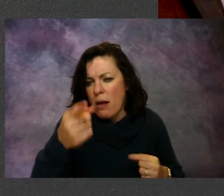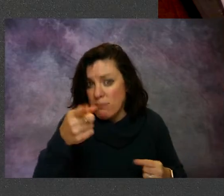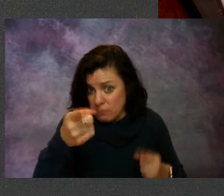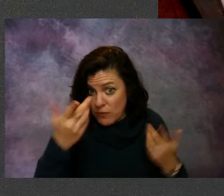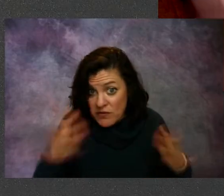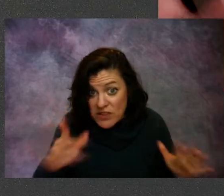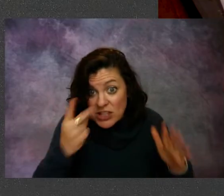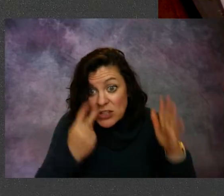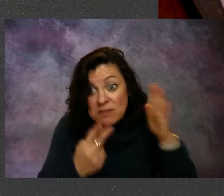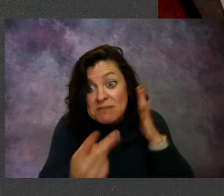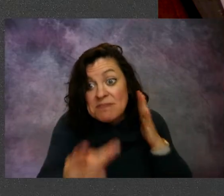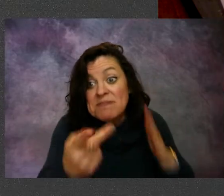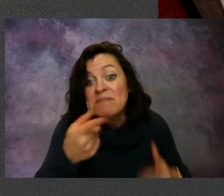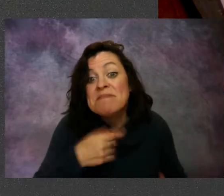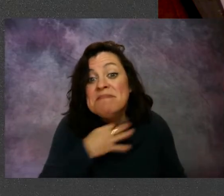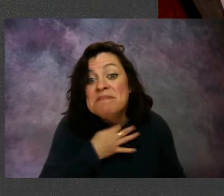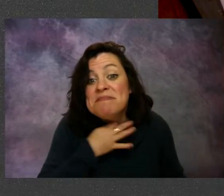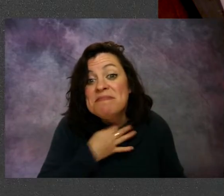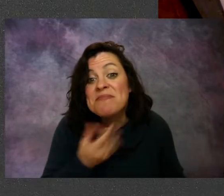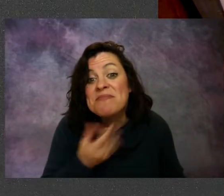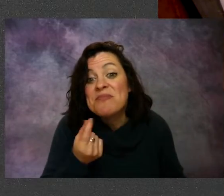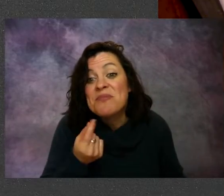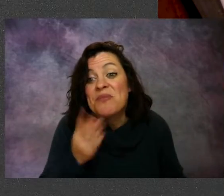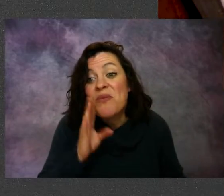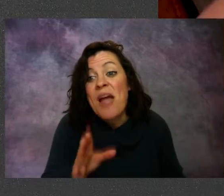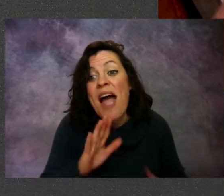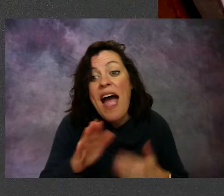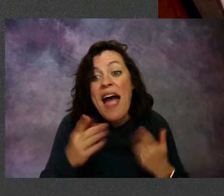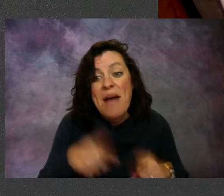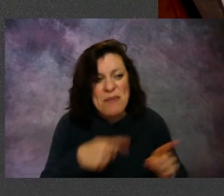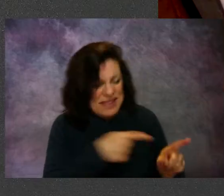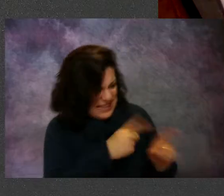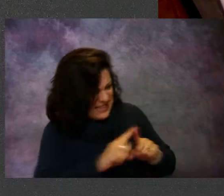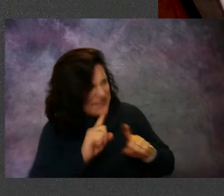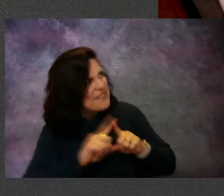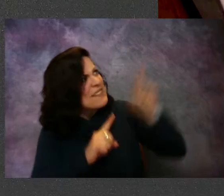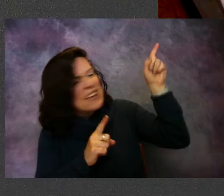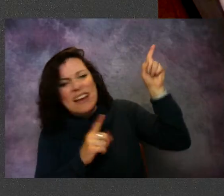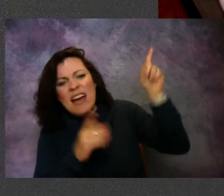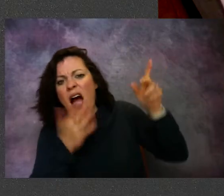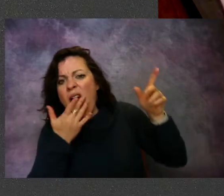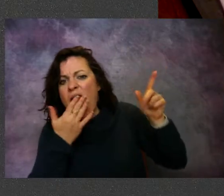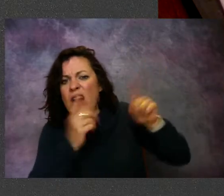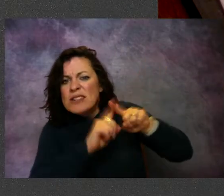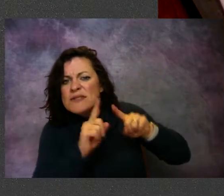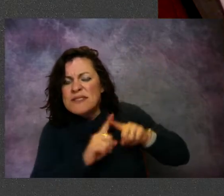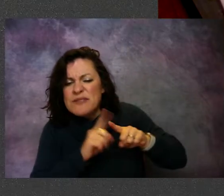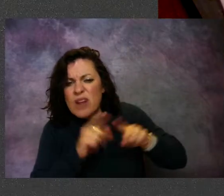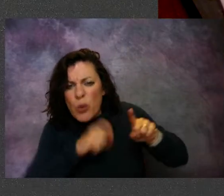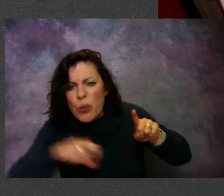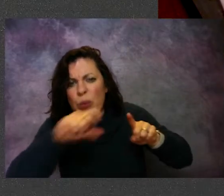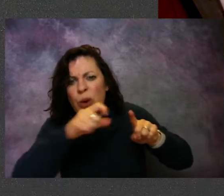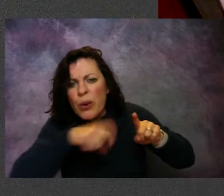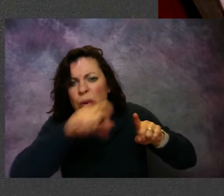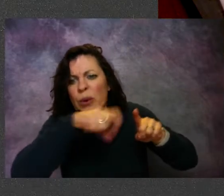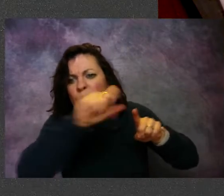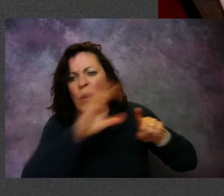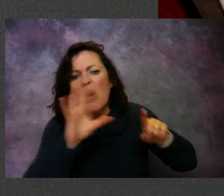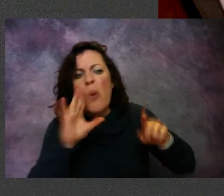What's going to happen to all of the colors on our coffee filter? Will it stay the same?